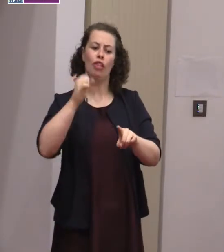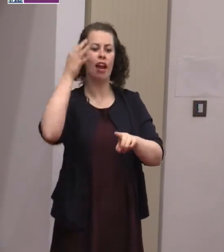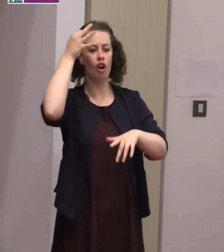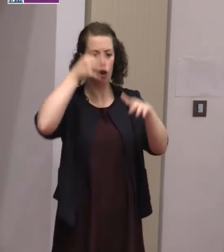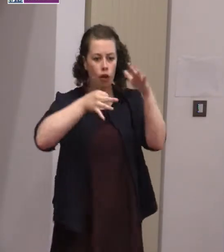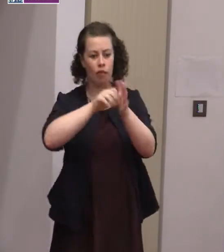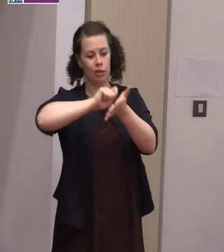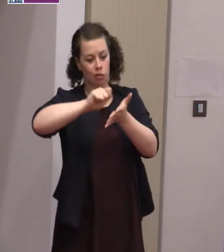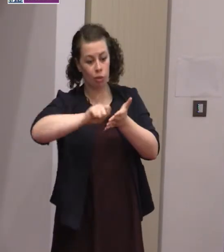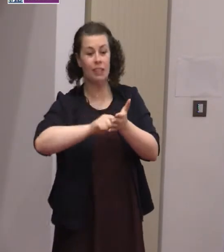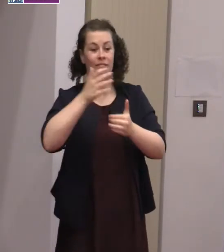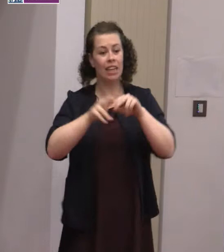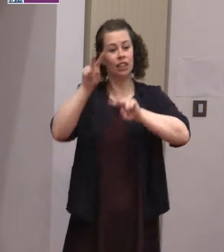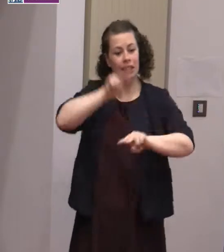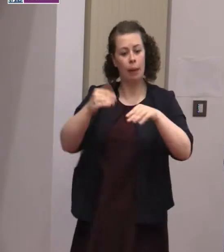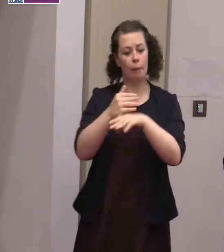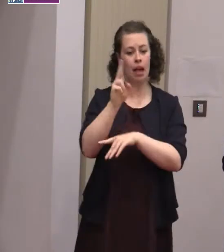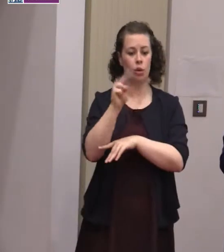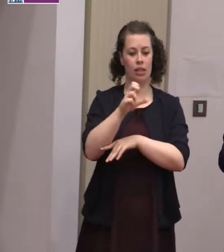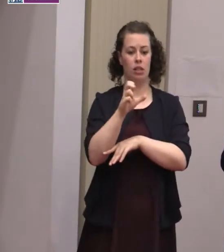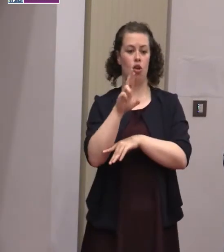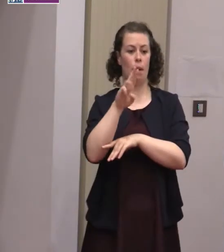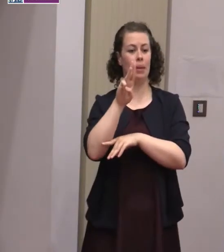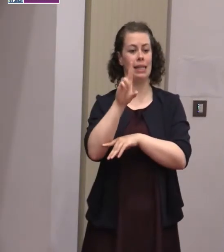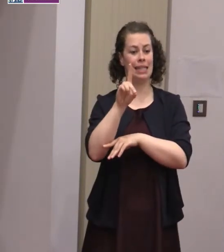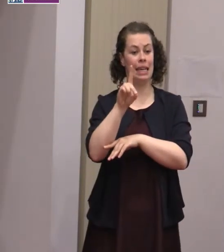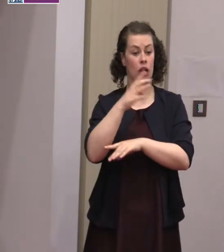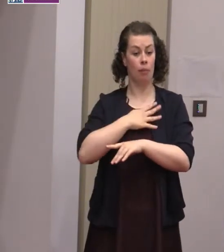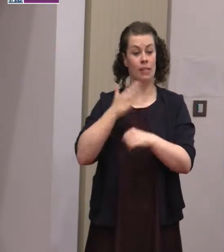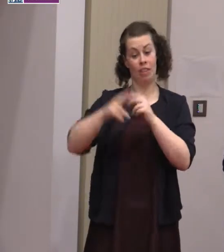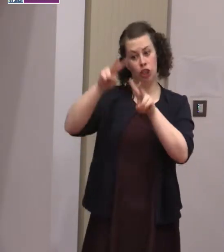by the CRPD committees, so there is quite a bit to draw from.